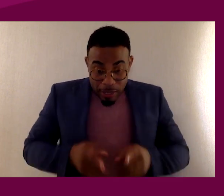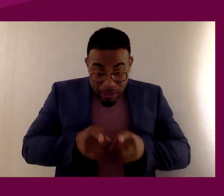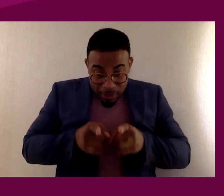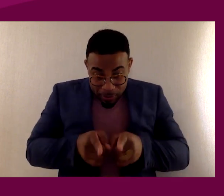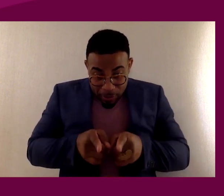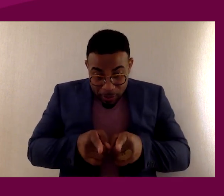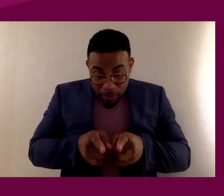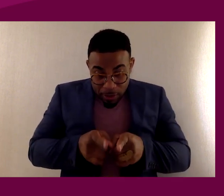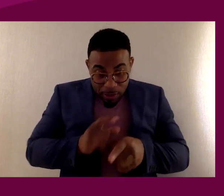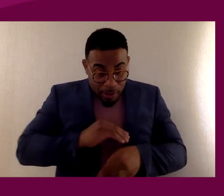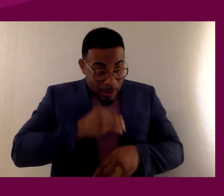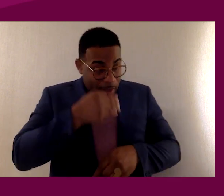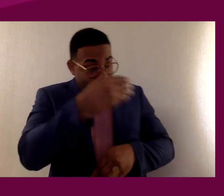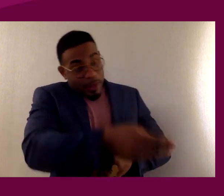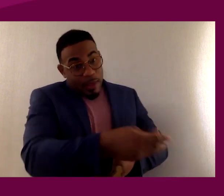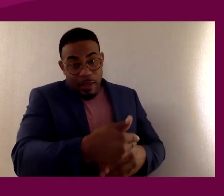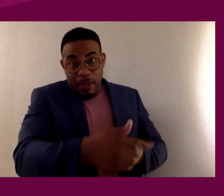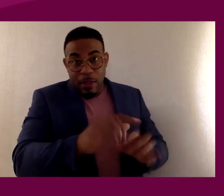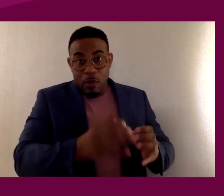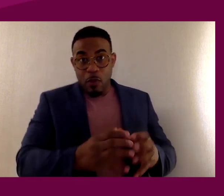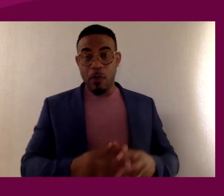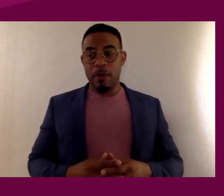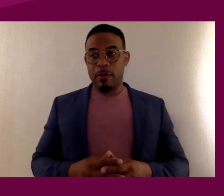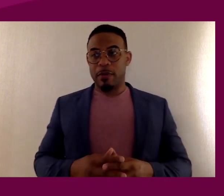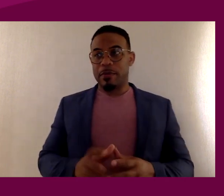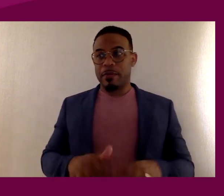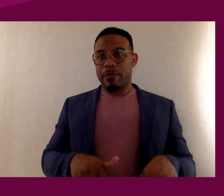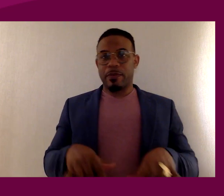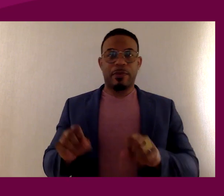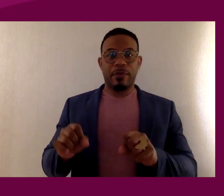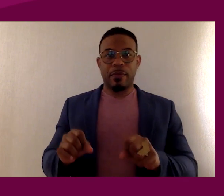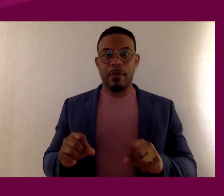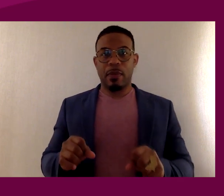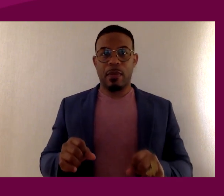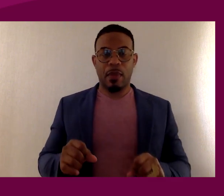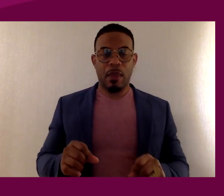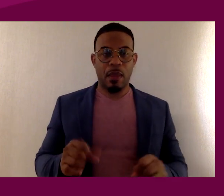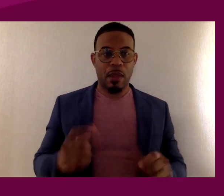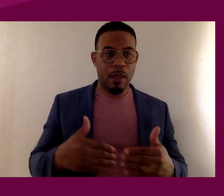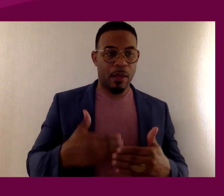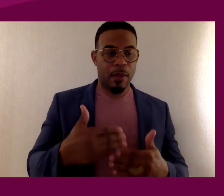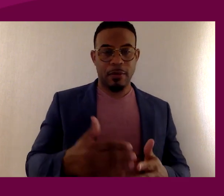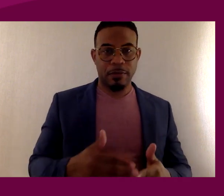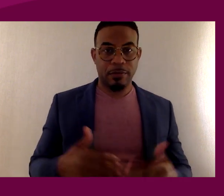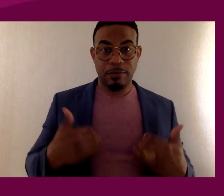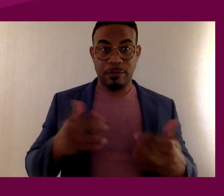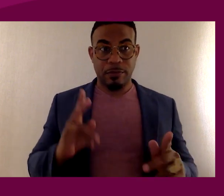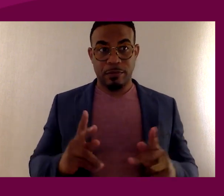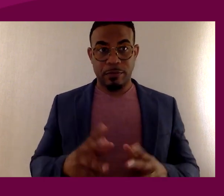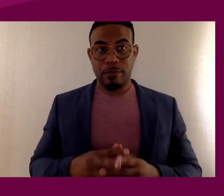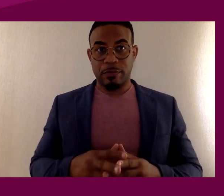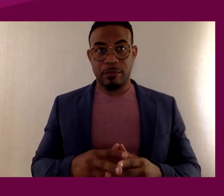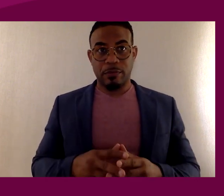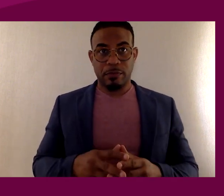It's what you do in your life and you hand it off to the next group that comes next,